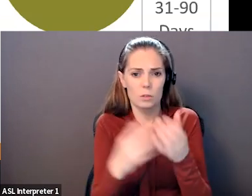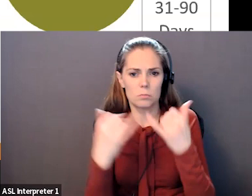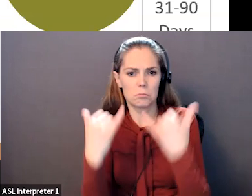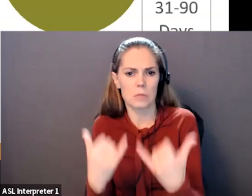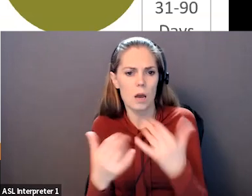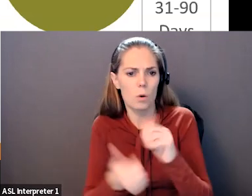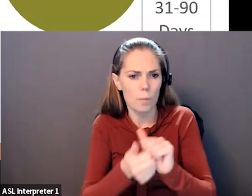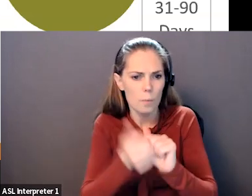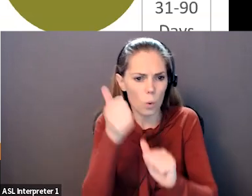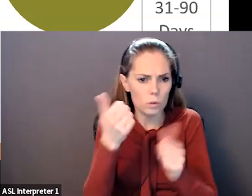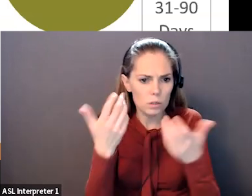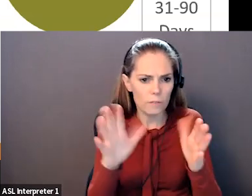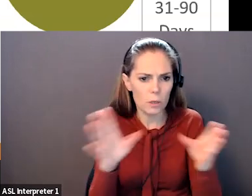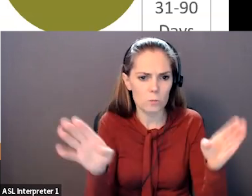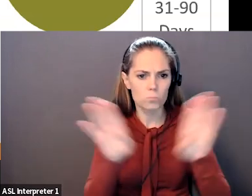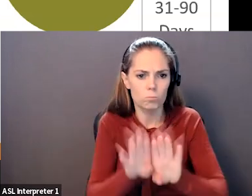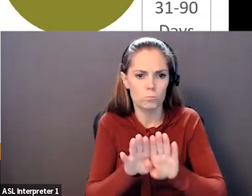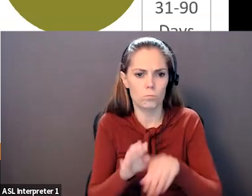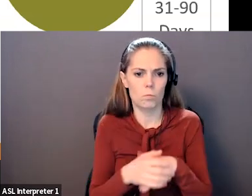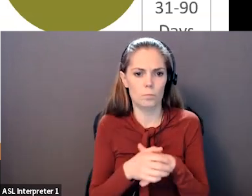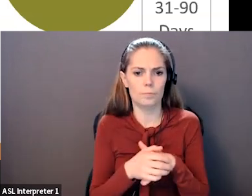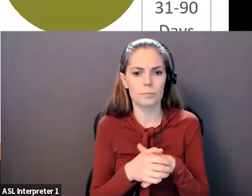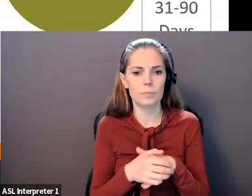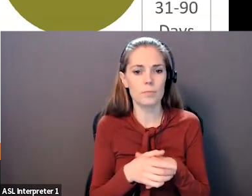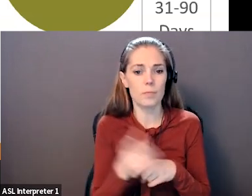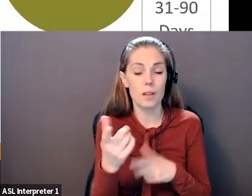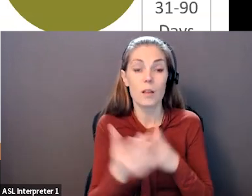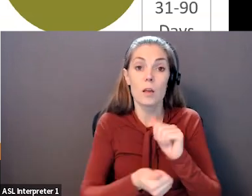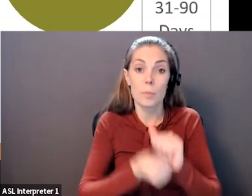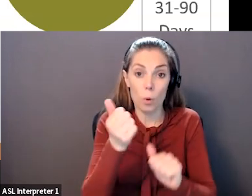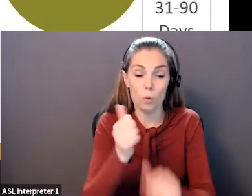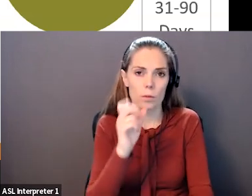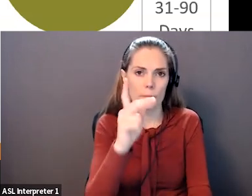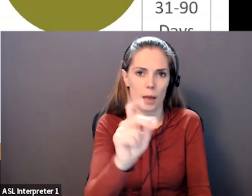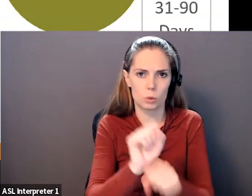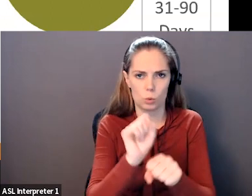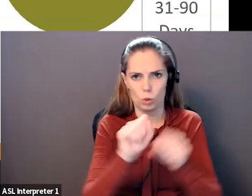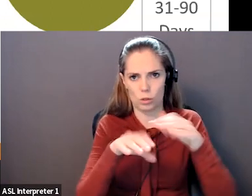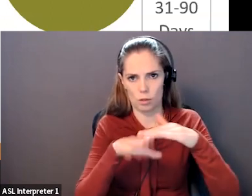91% of them were turning within four weeks and that's pretty standard. Today and I'm going to